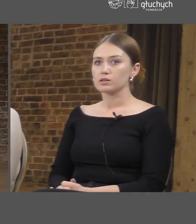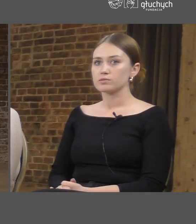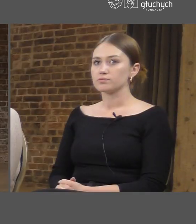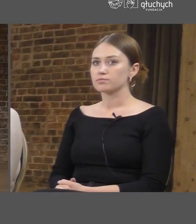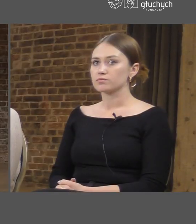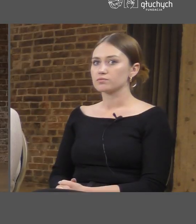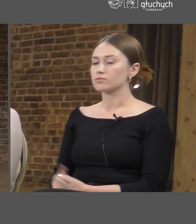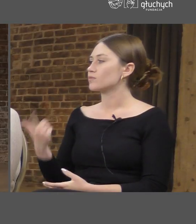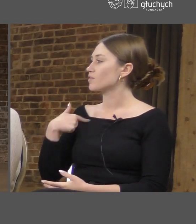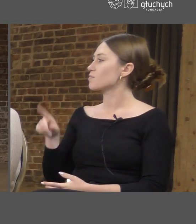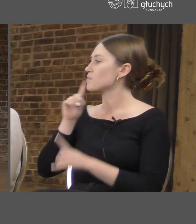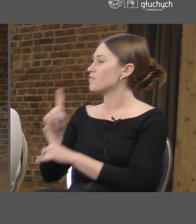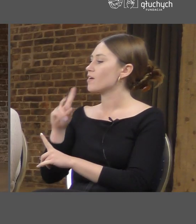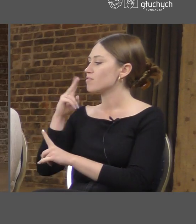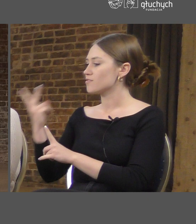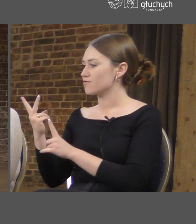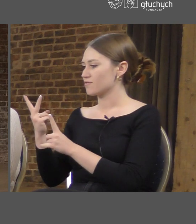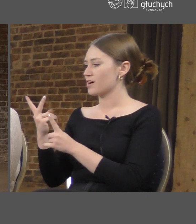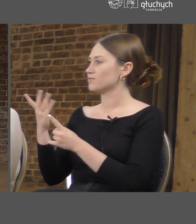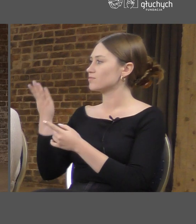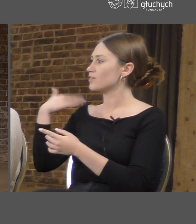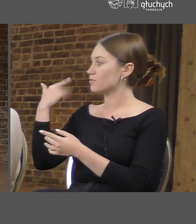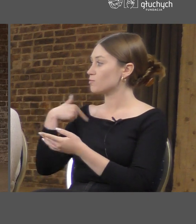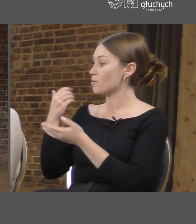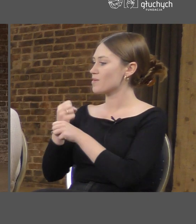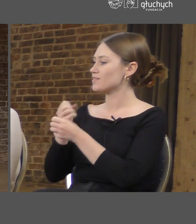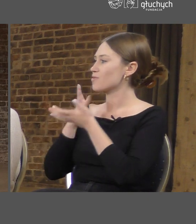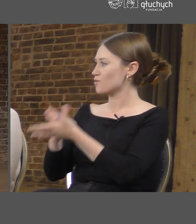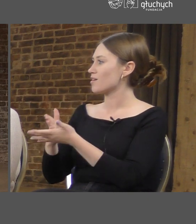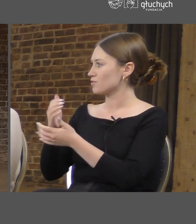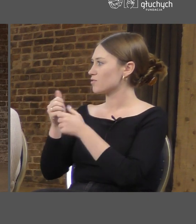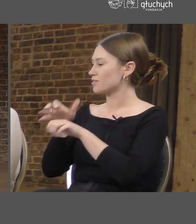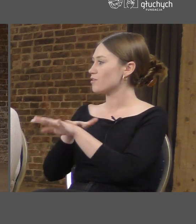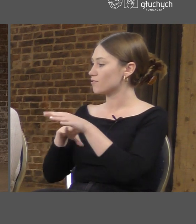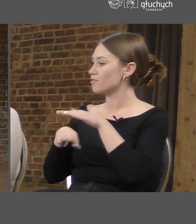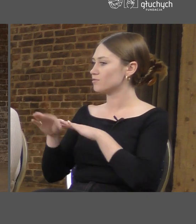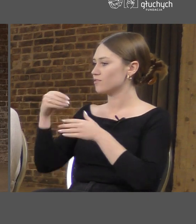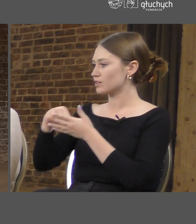[Dominika]: I have two perspectives. I worked as a career counsellor and I have employed people with disabilities